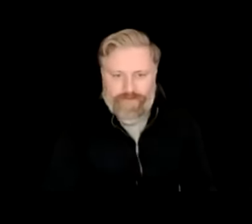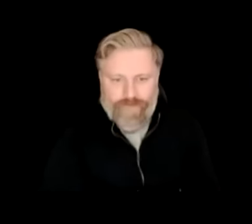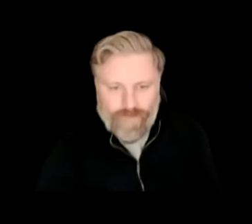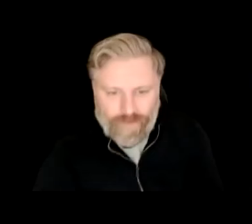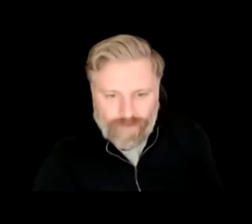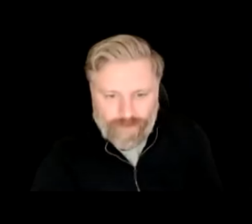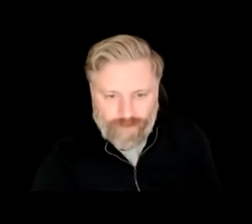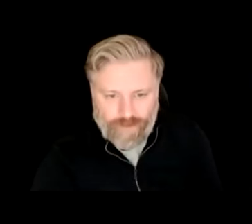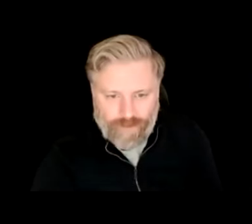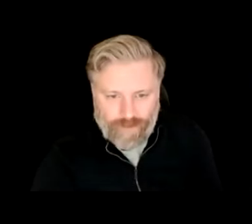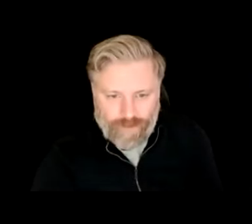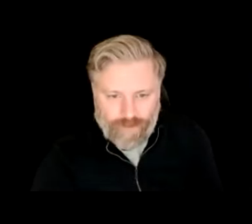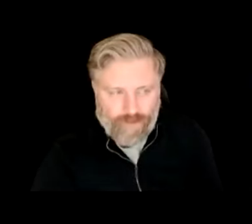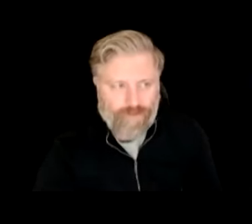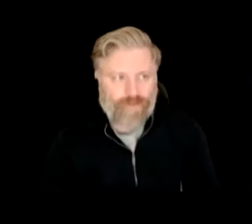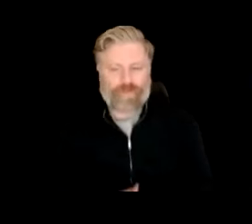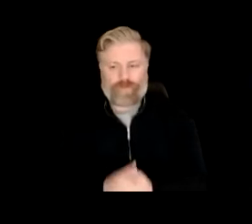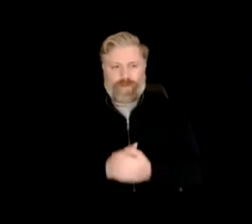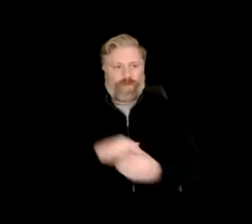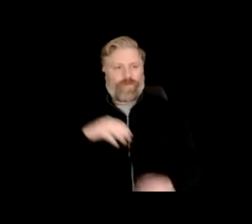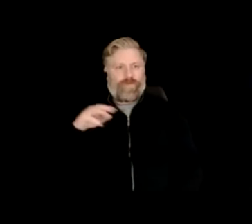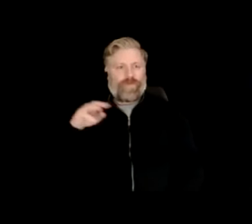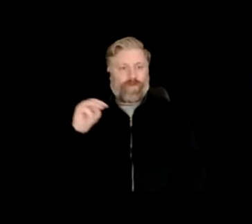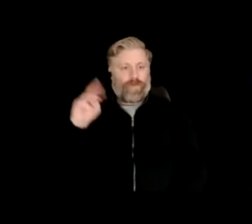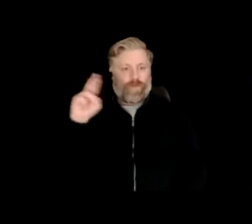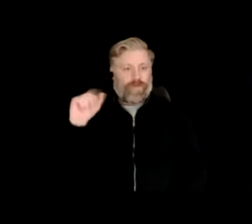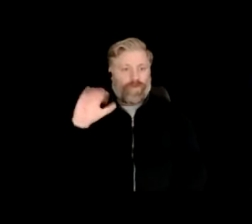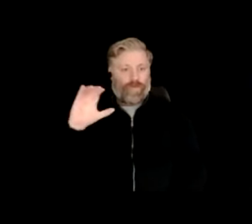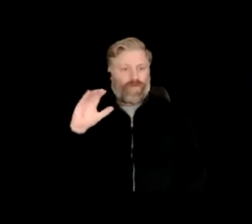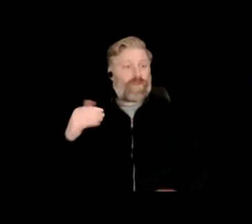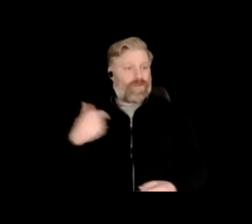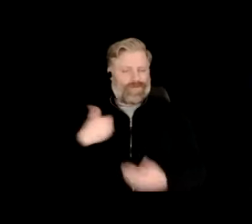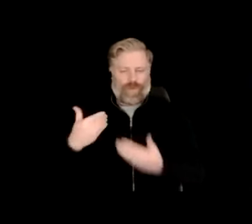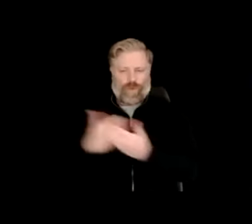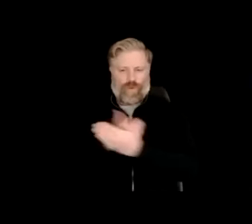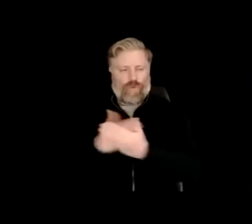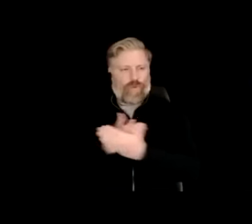[Mirella] I am the newest program director for MRAC, and use she, her, ella pronouns.